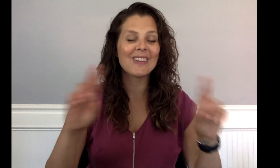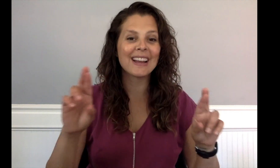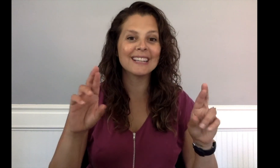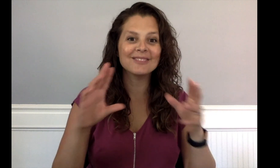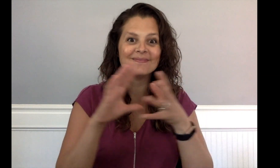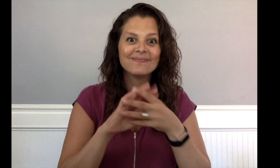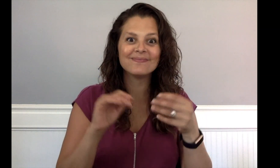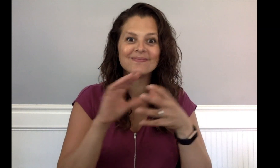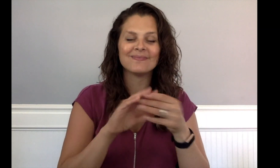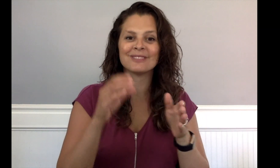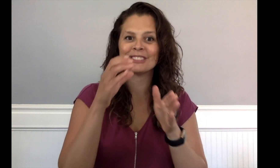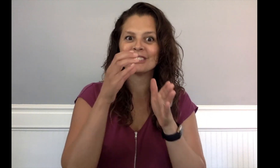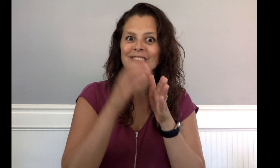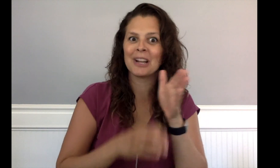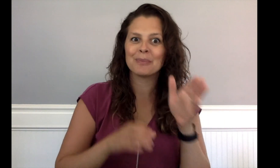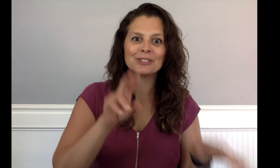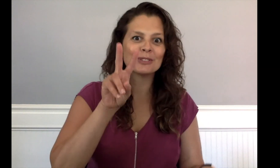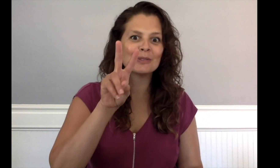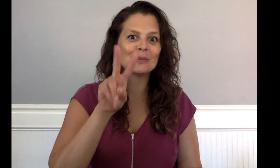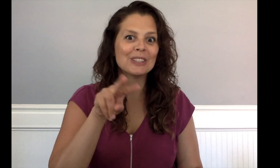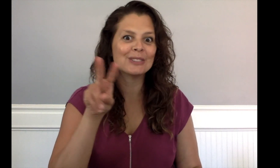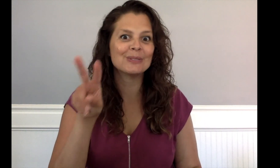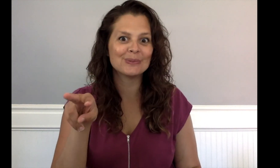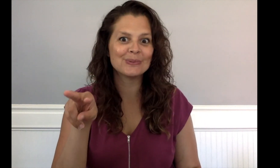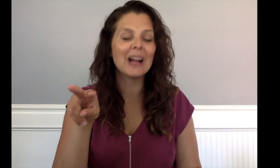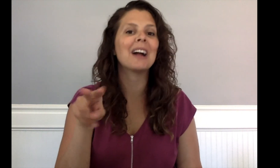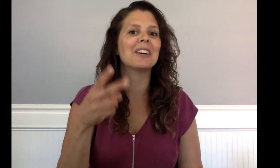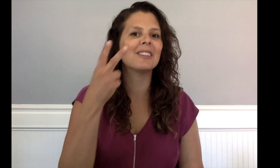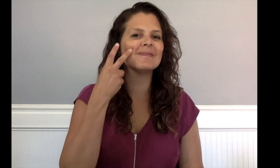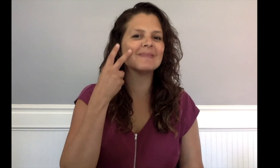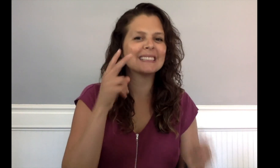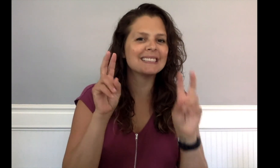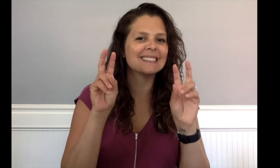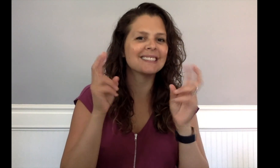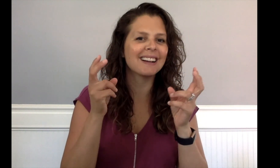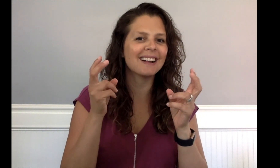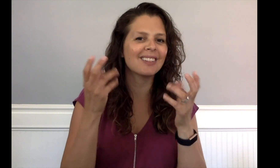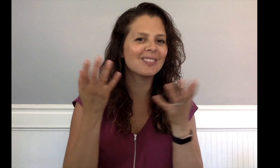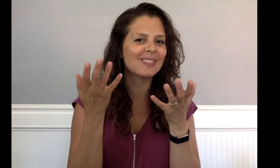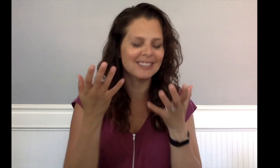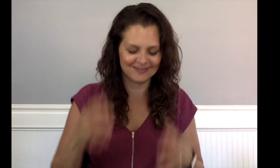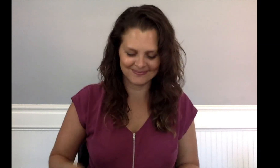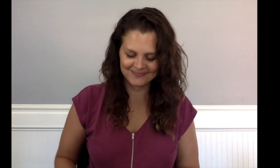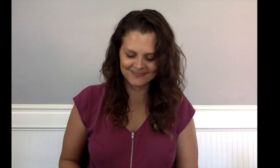Hi! Ready for Chapter 22nd? Let's look at the title.